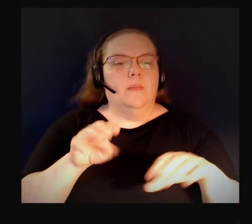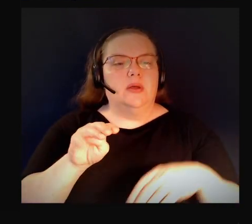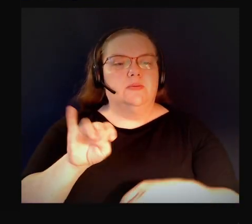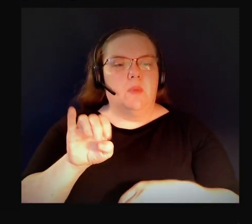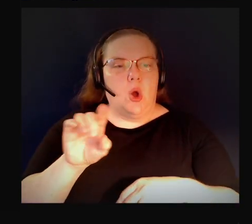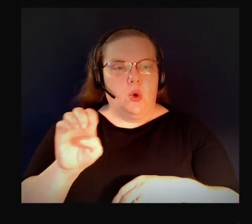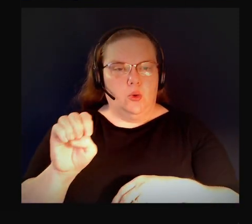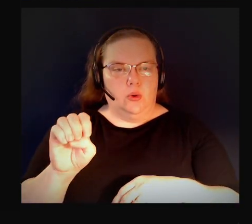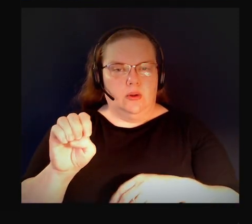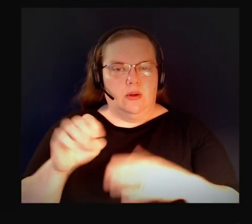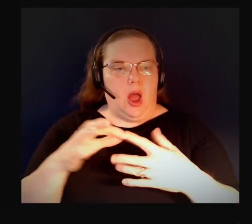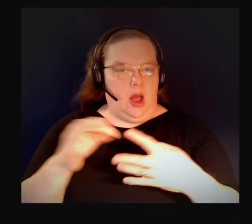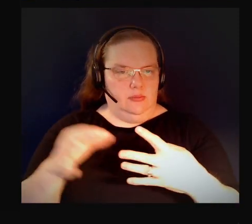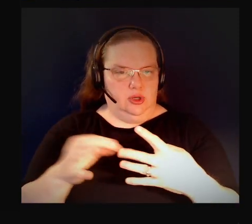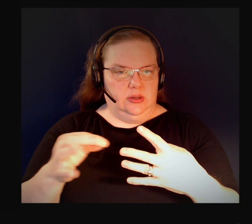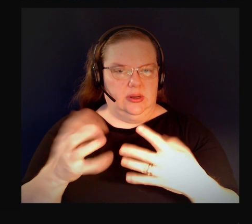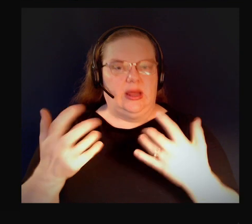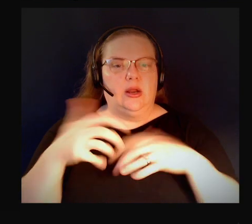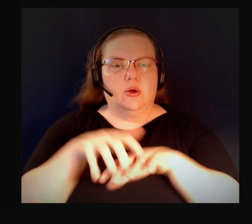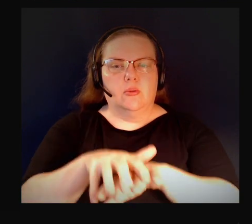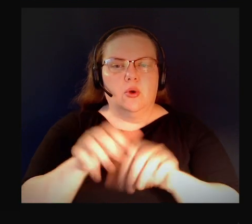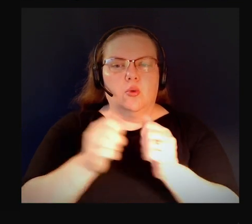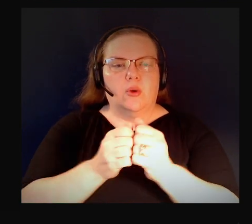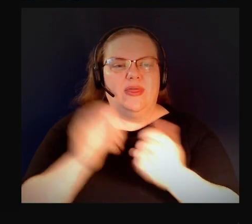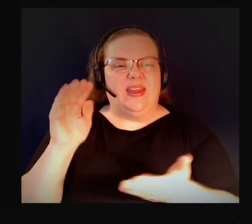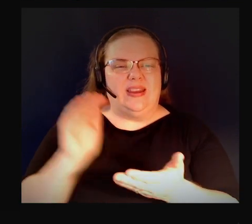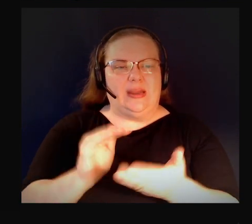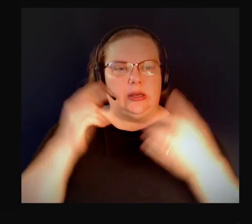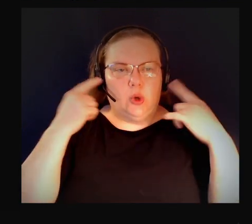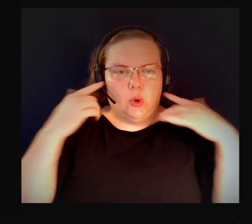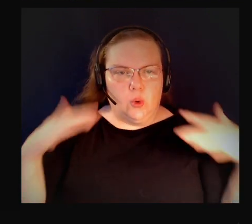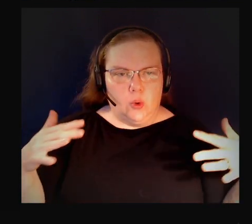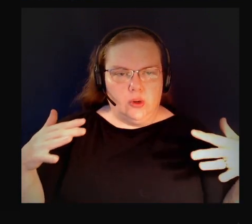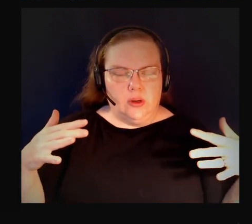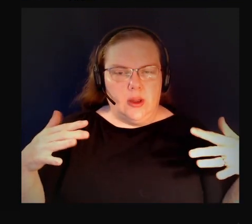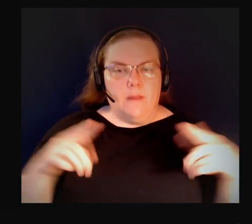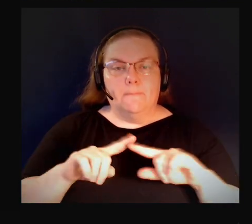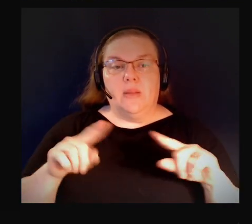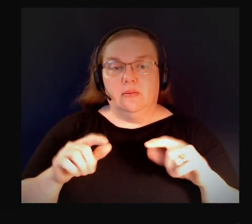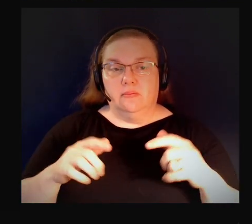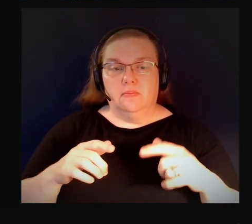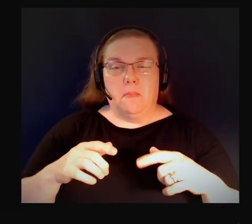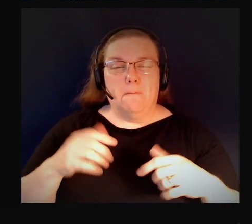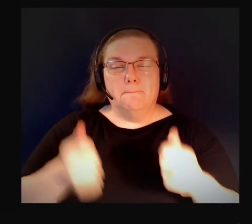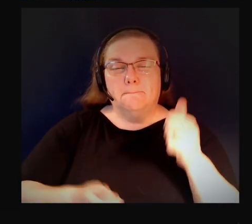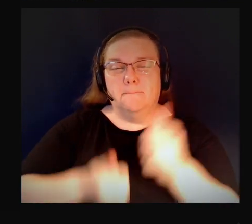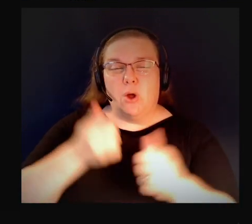In combination with built-in denoiser and the temporal anti-aliasing, most noise is eliminated in their cases.